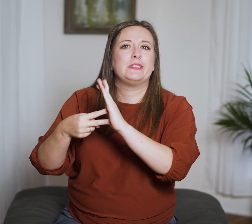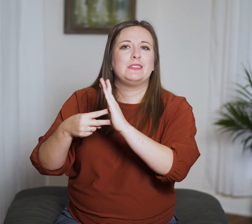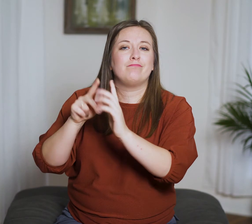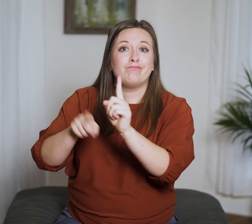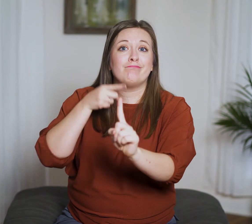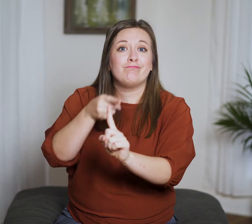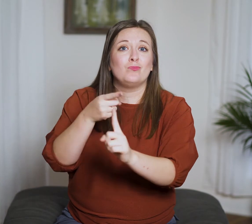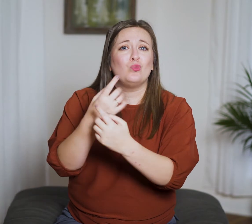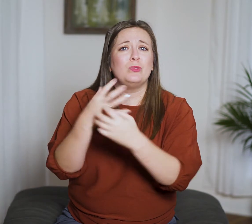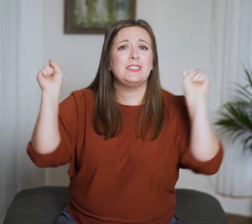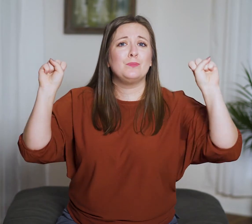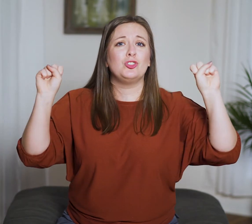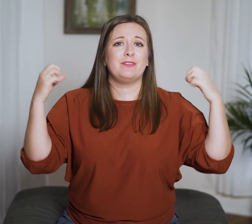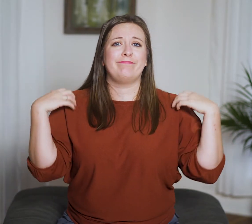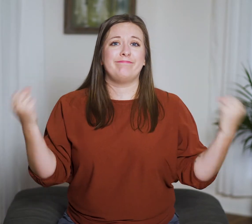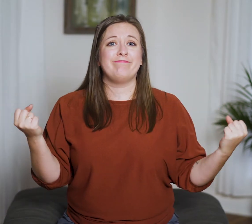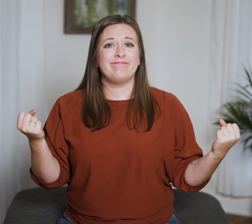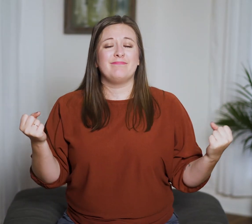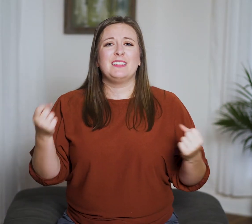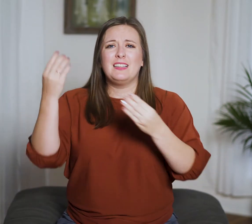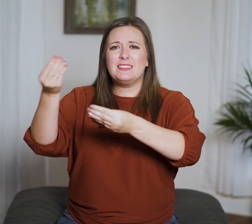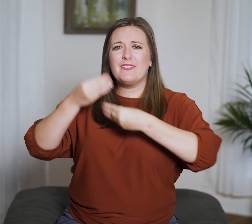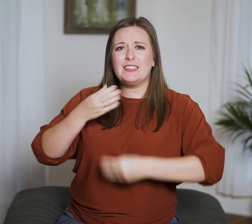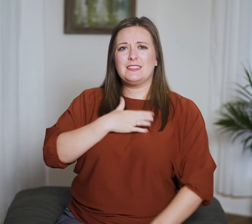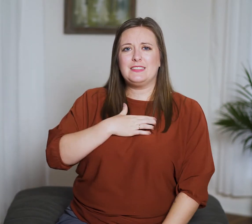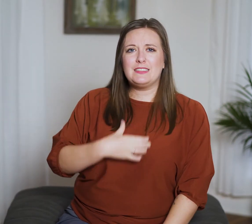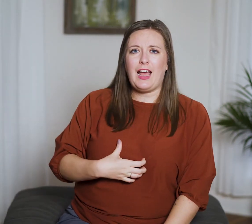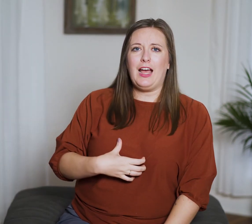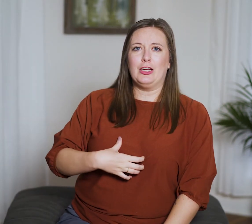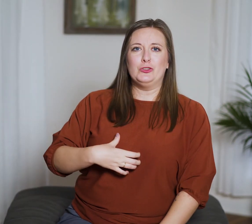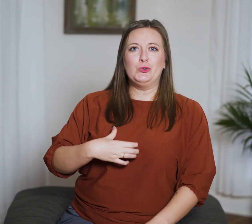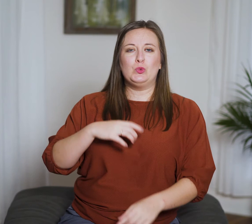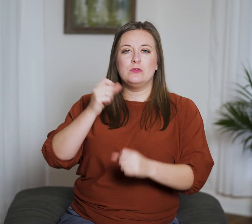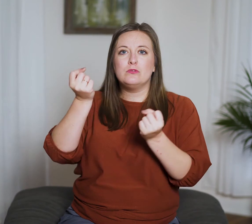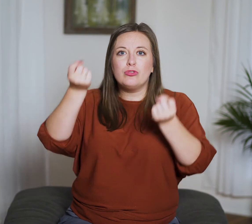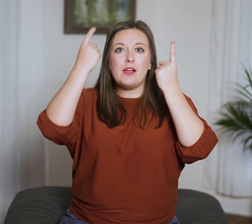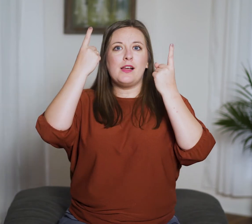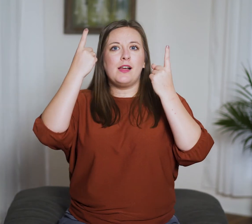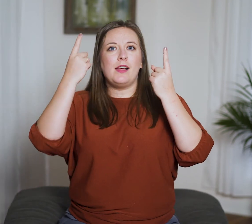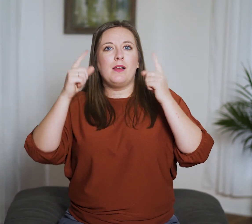namely, redemption—and He’s given us a desire to grasp it all,